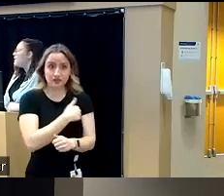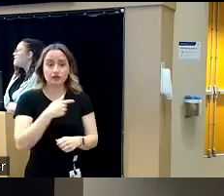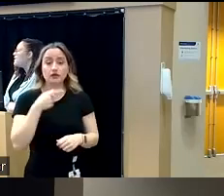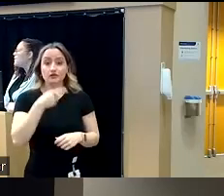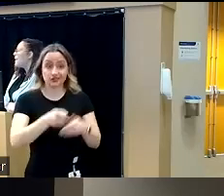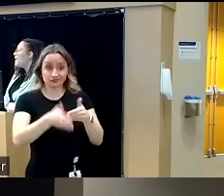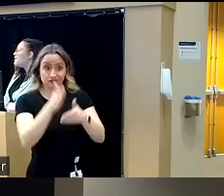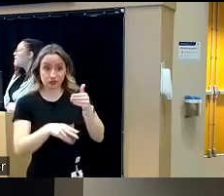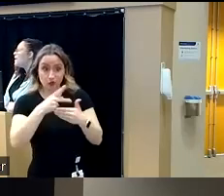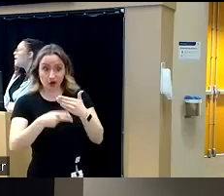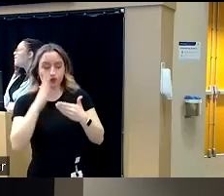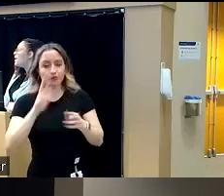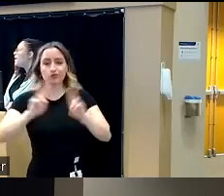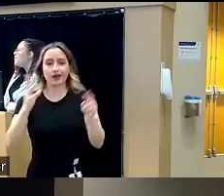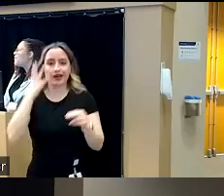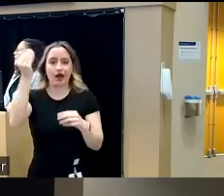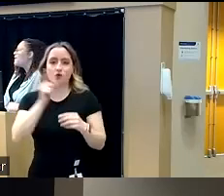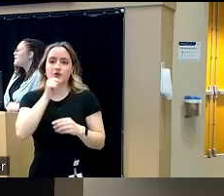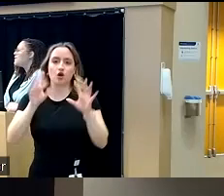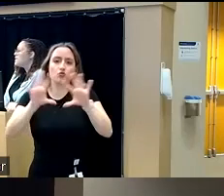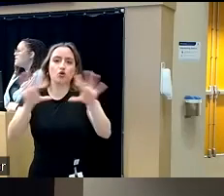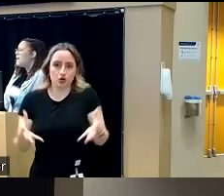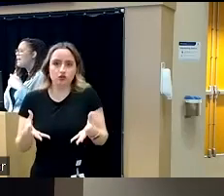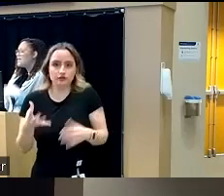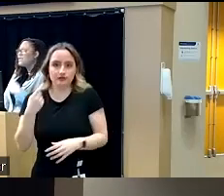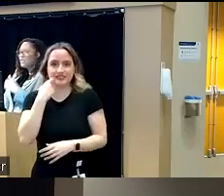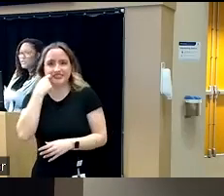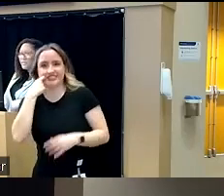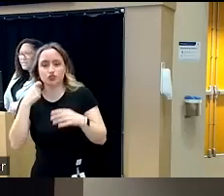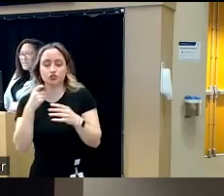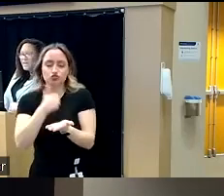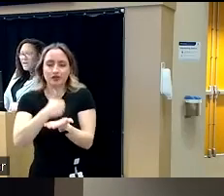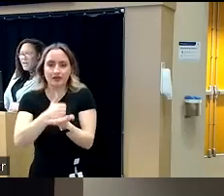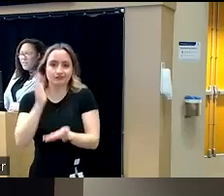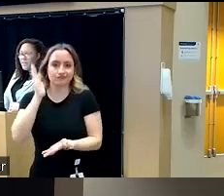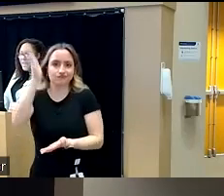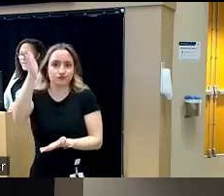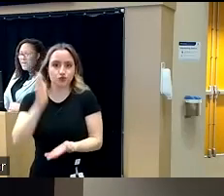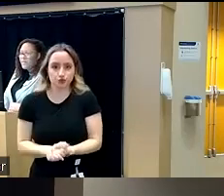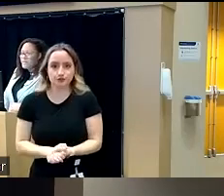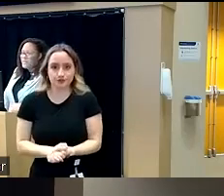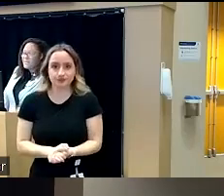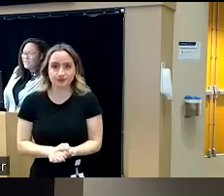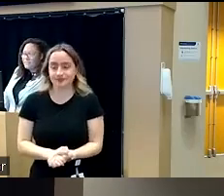meet the needs and the demands of addiction addiction treatment from a medical perspective